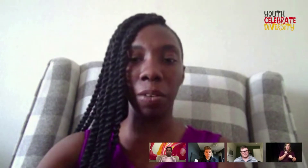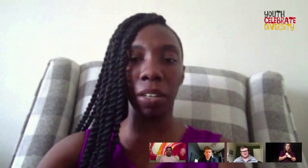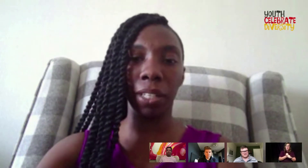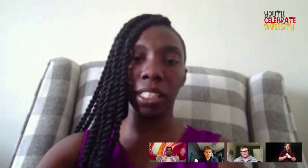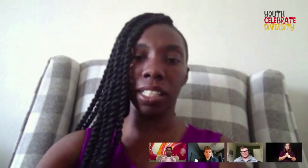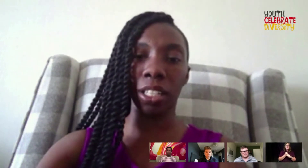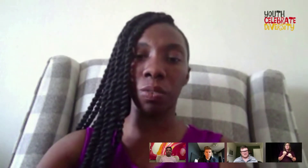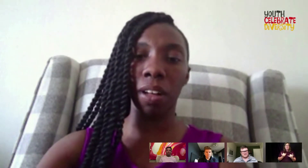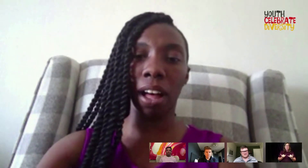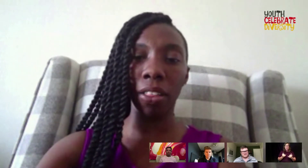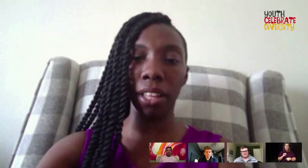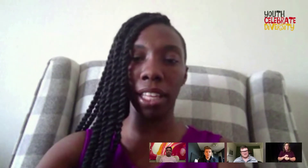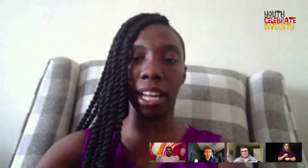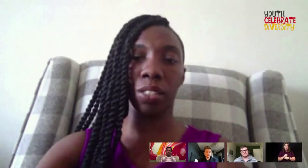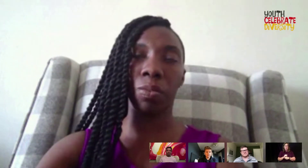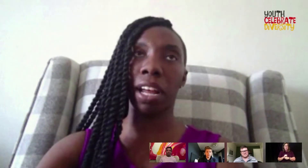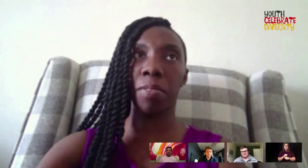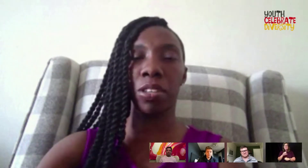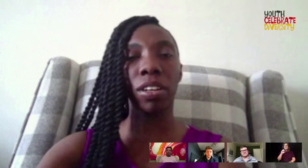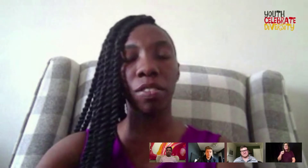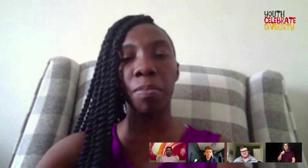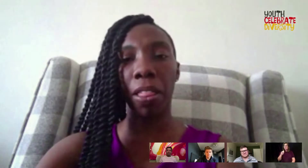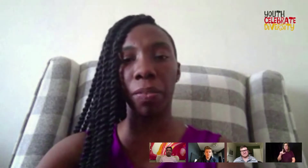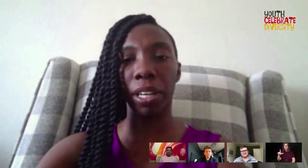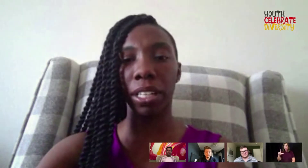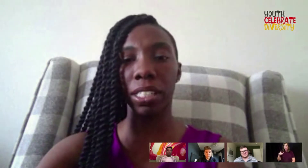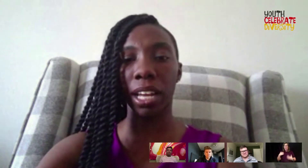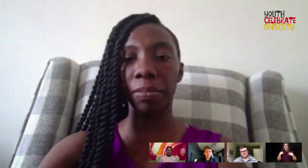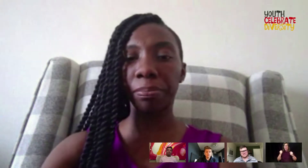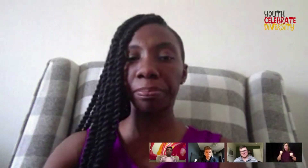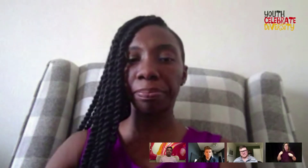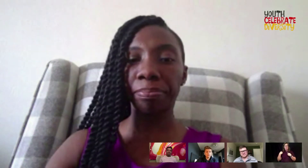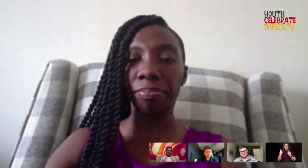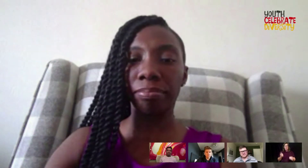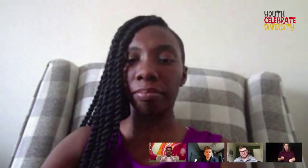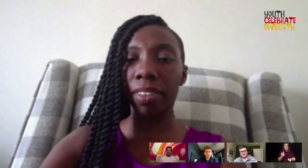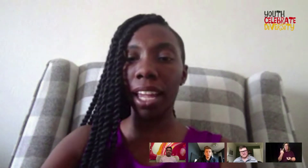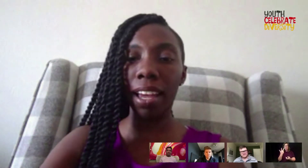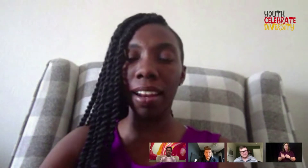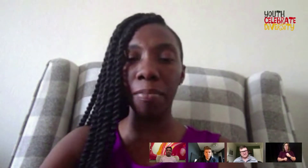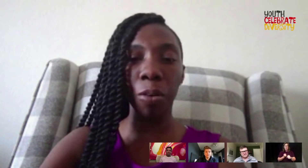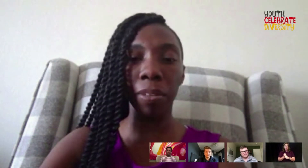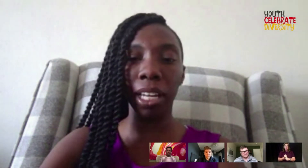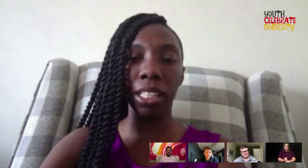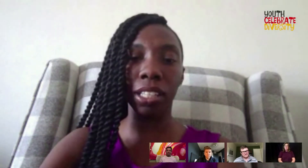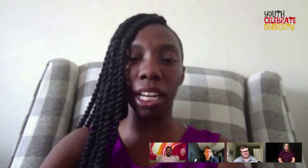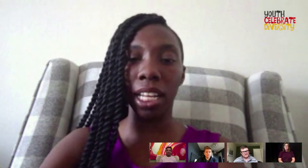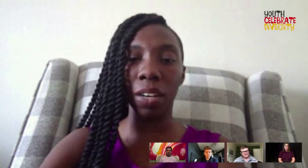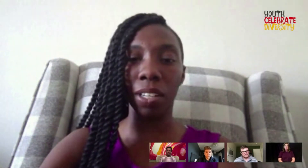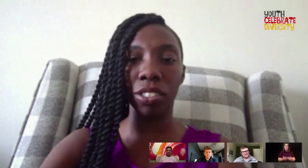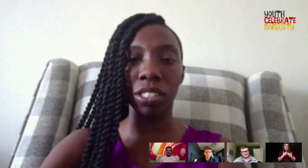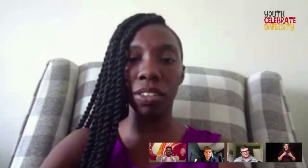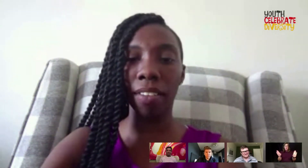work within sexual health and that's what i've been doing for about three years now and i'm open to answer any questions you have